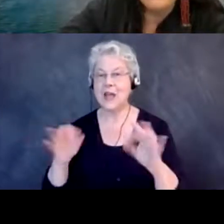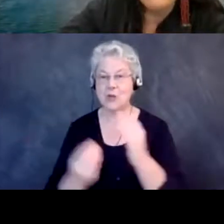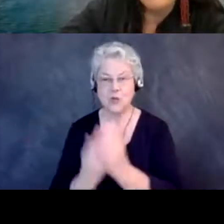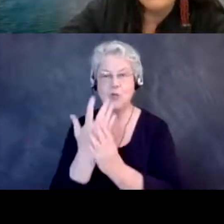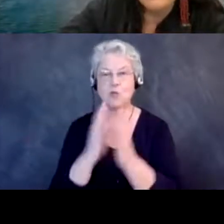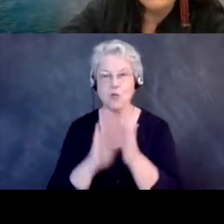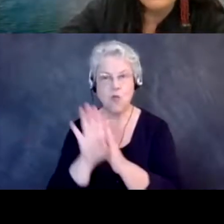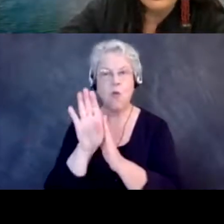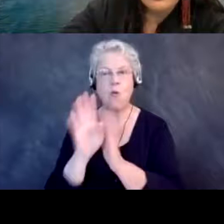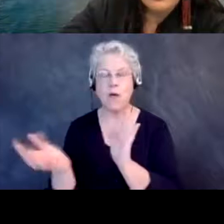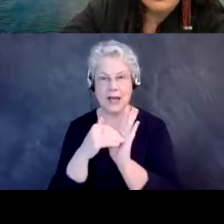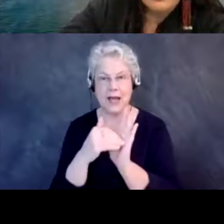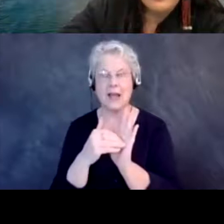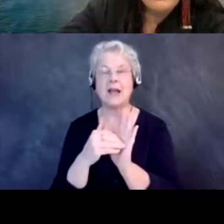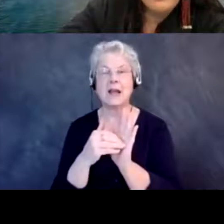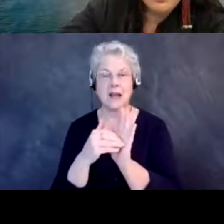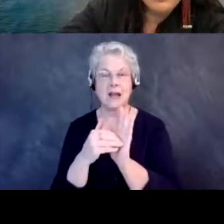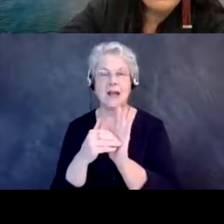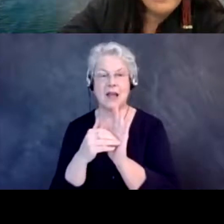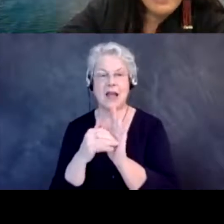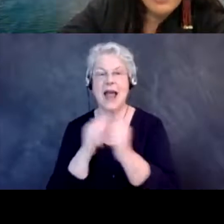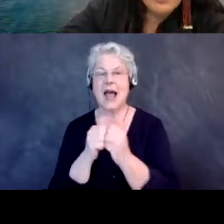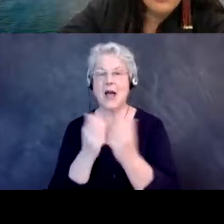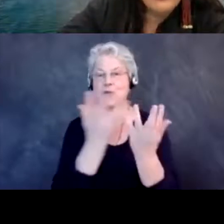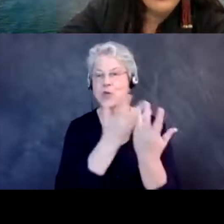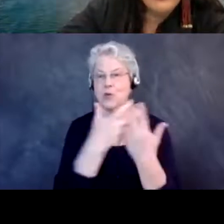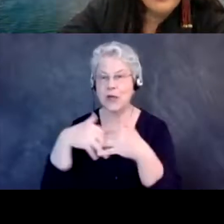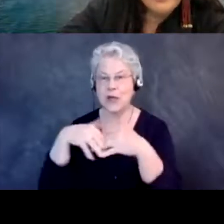important too and how to integrate language throughout your community,